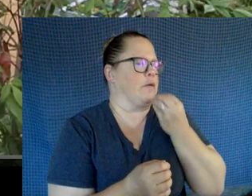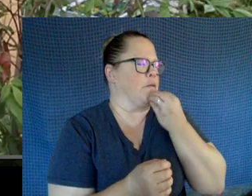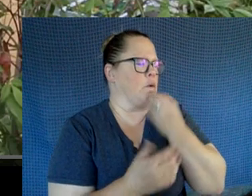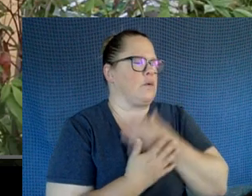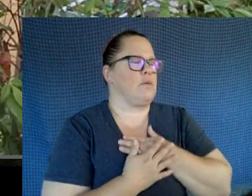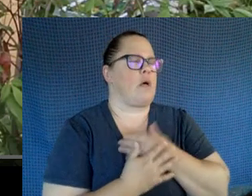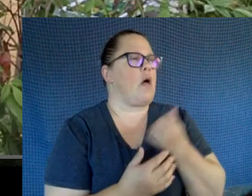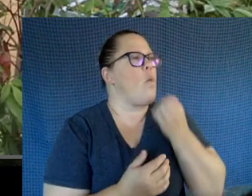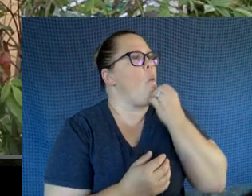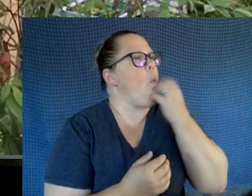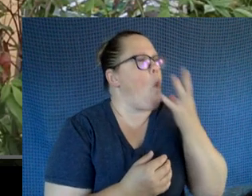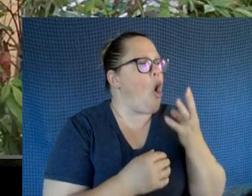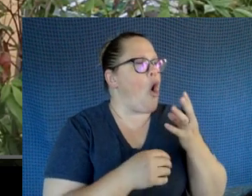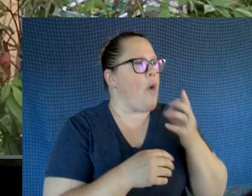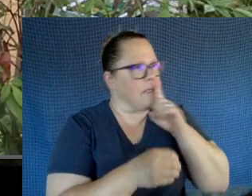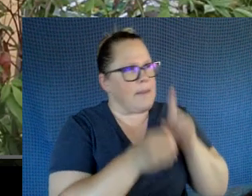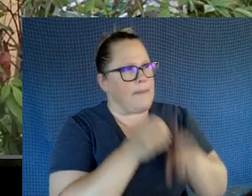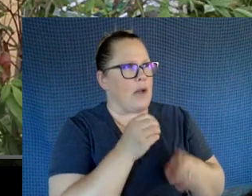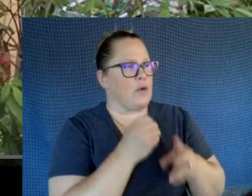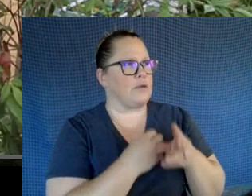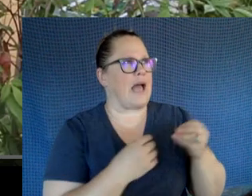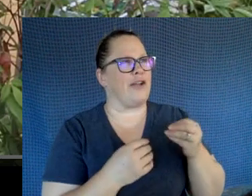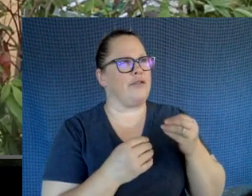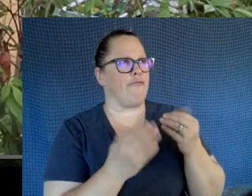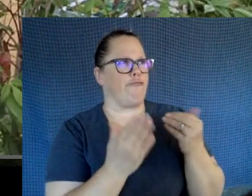and fresh peaches. In the summer time. Two of the best summer foods ever. Riding up on